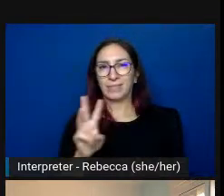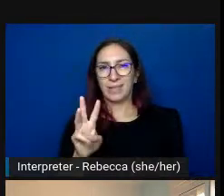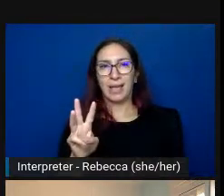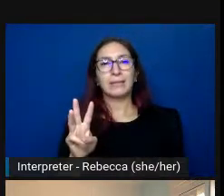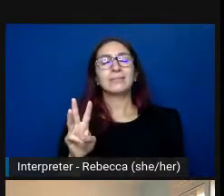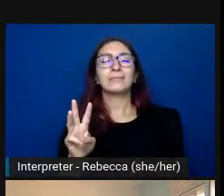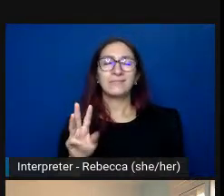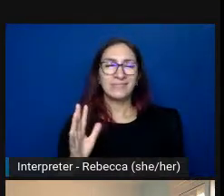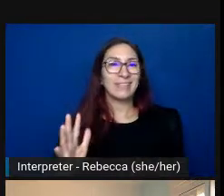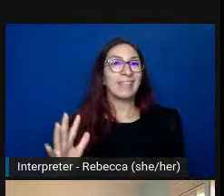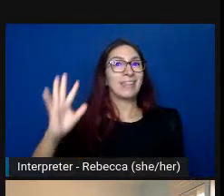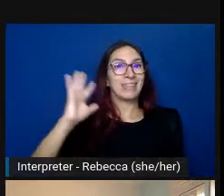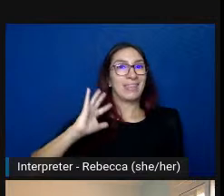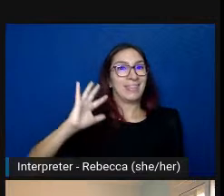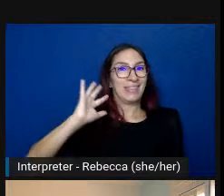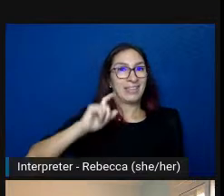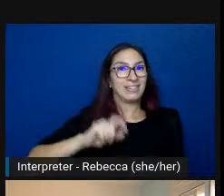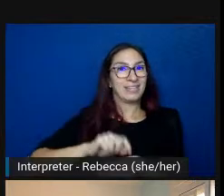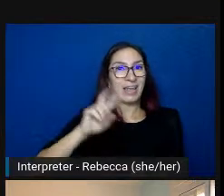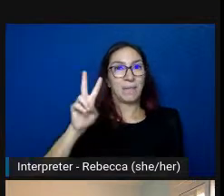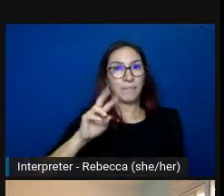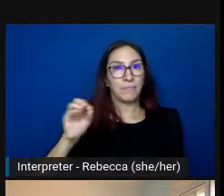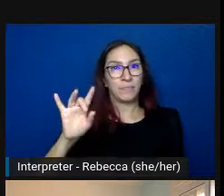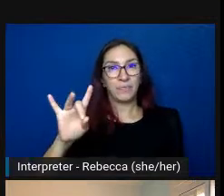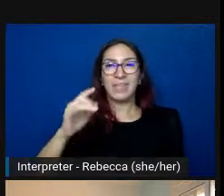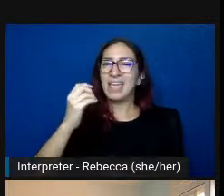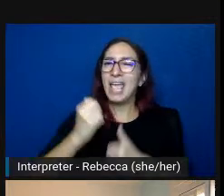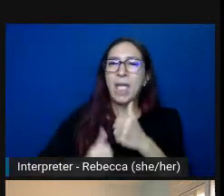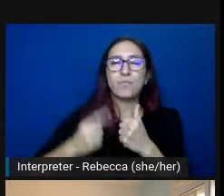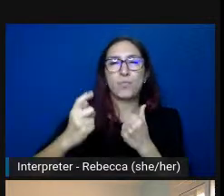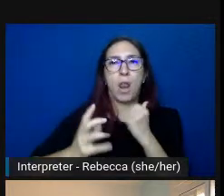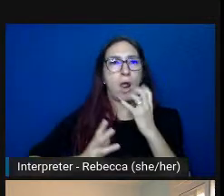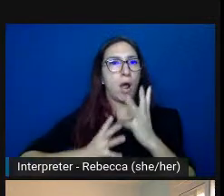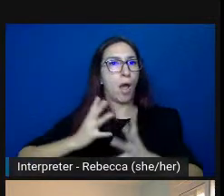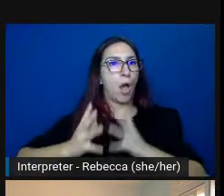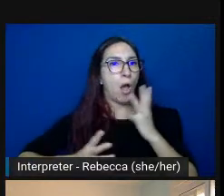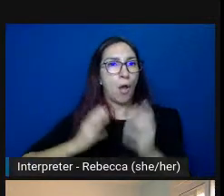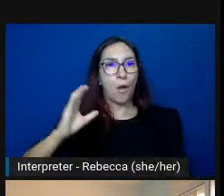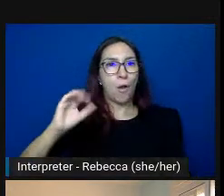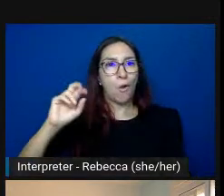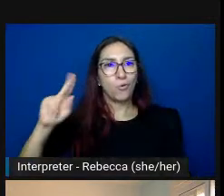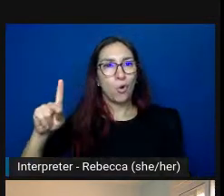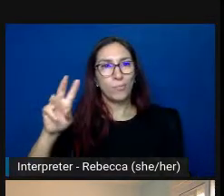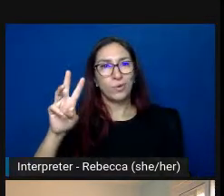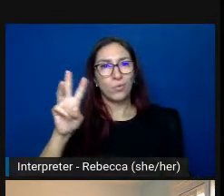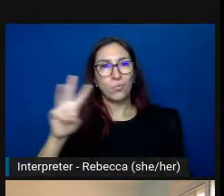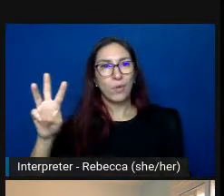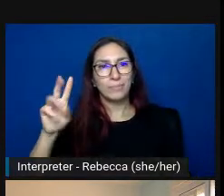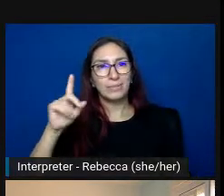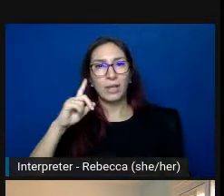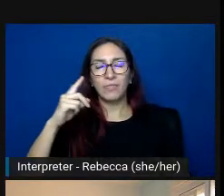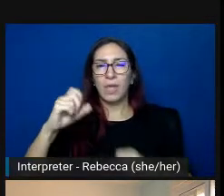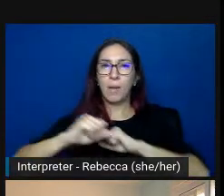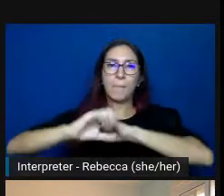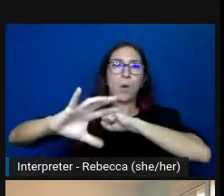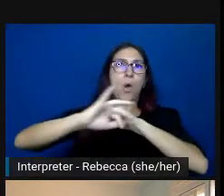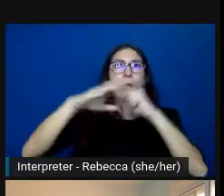it made people think it was not a serious option for my website. It was a time